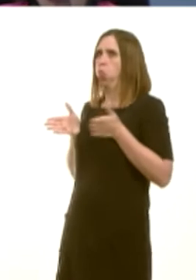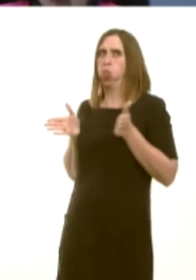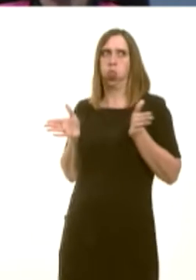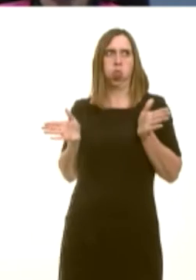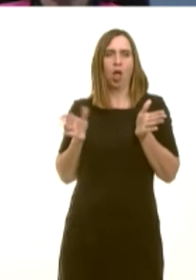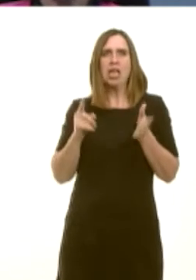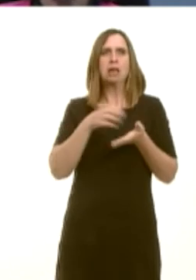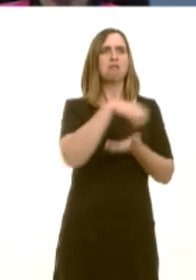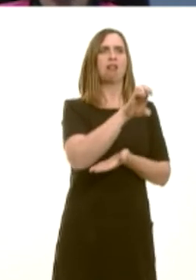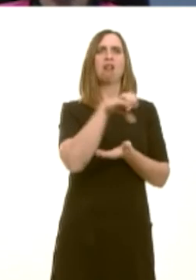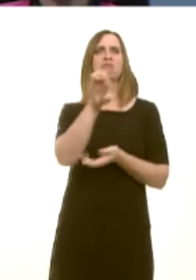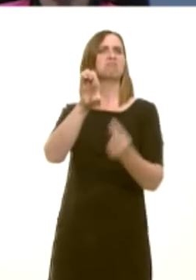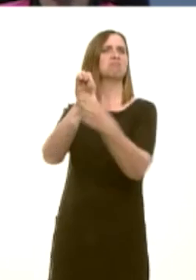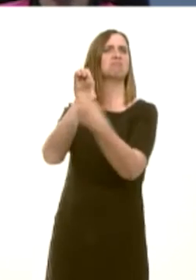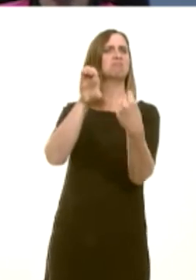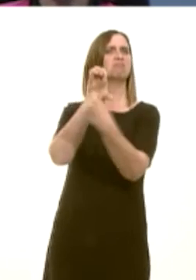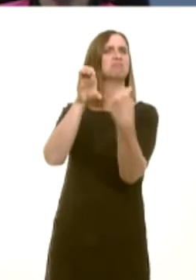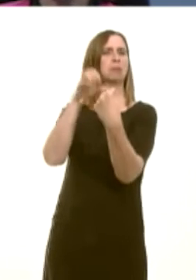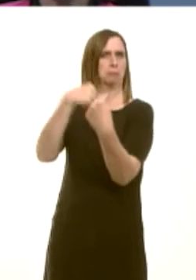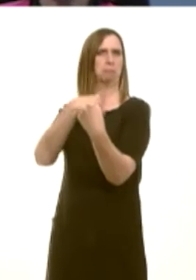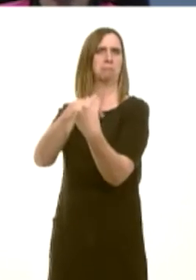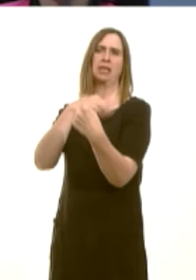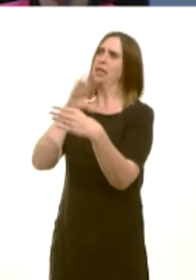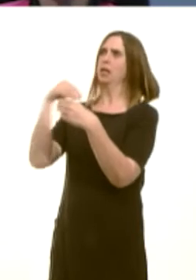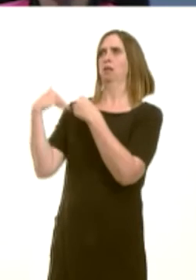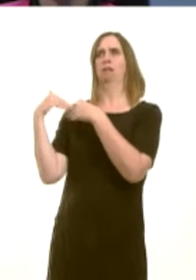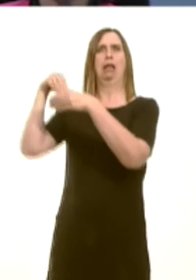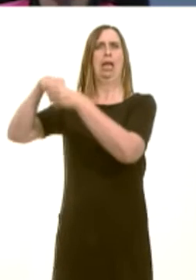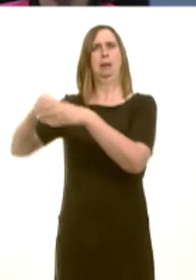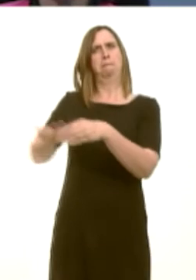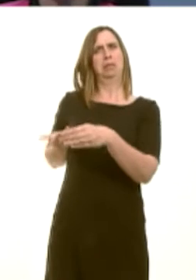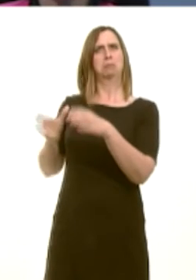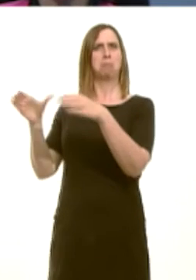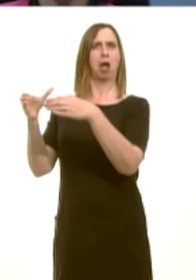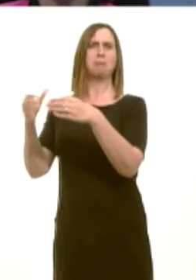cards stating that he has a role within the business department, and also in the health